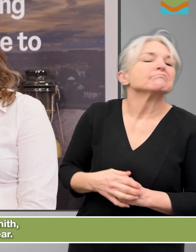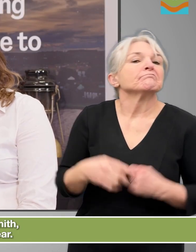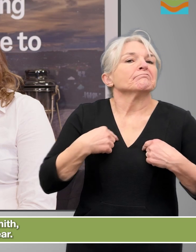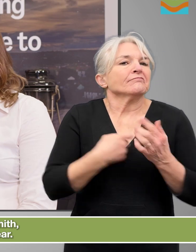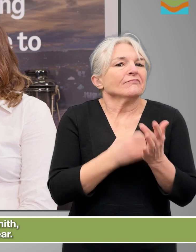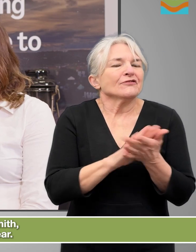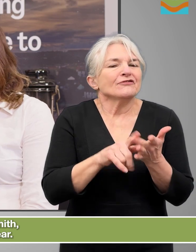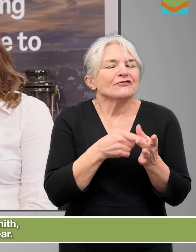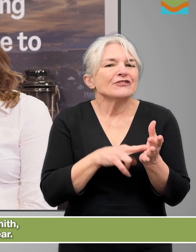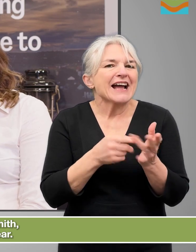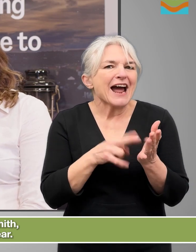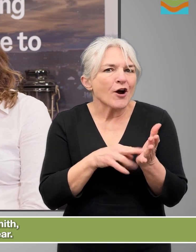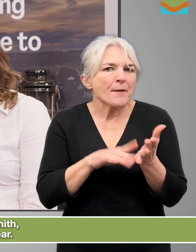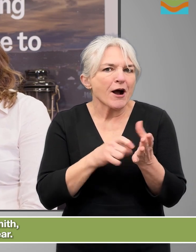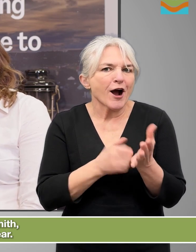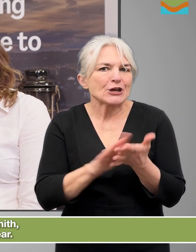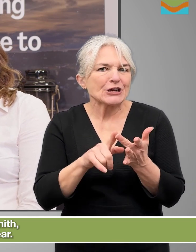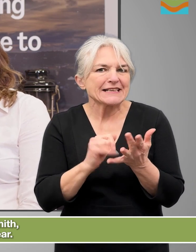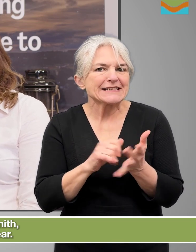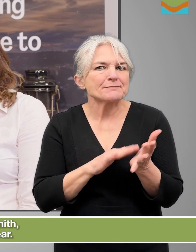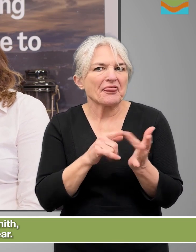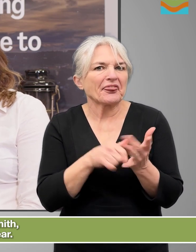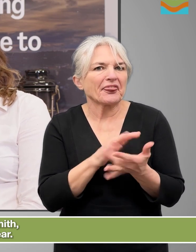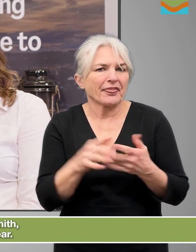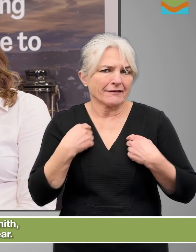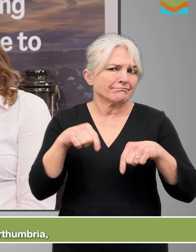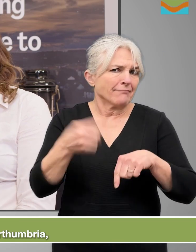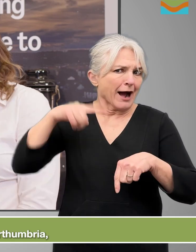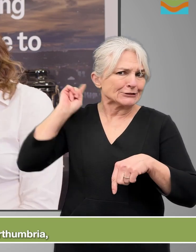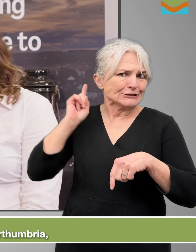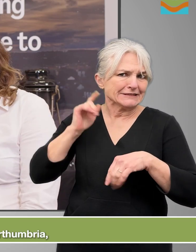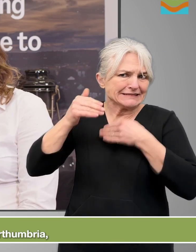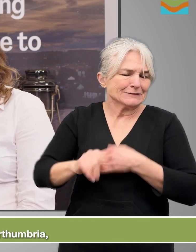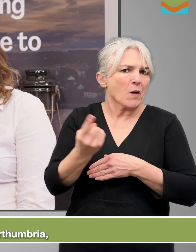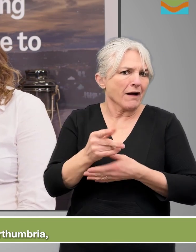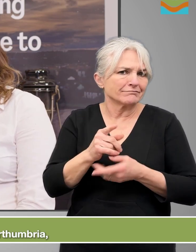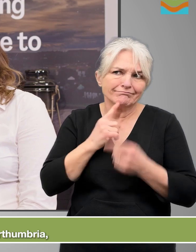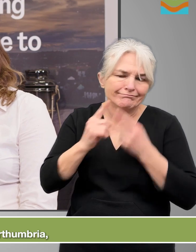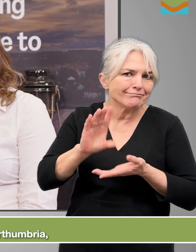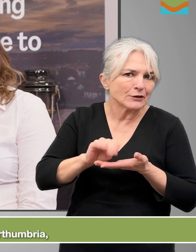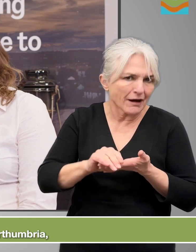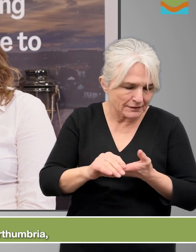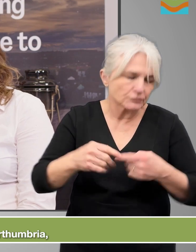So I'm Rhiannon Marchi-Smith, was obviously here last year. So from Project Groundwater Northumbria,